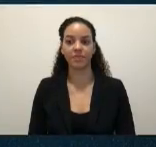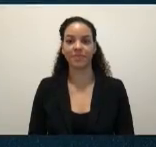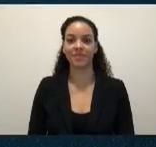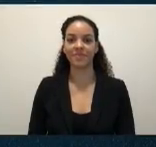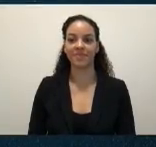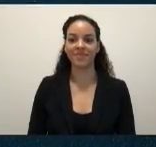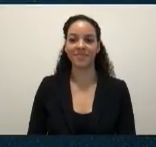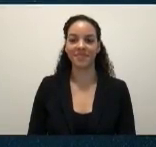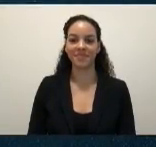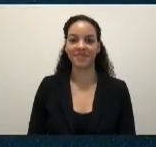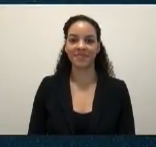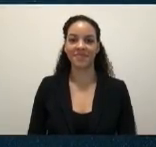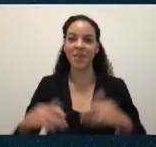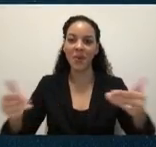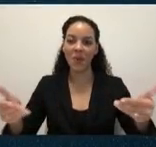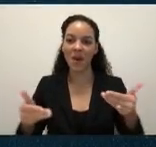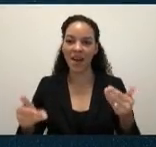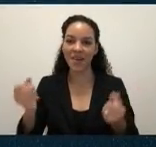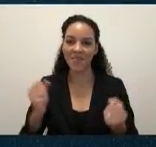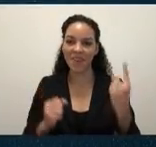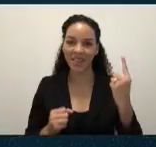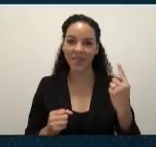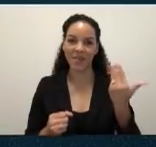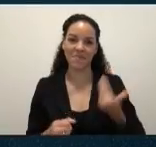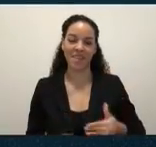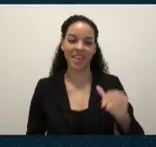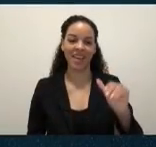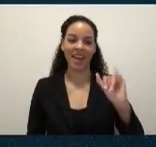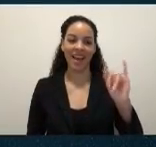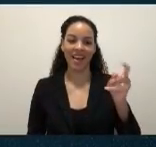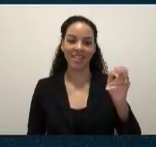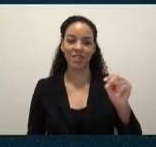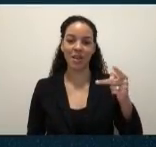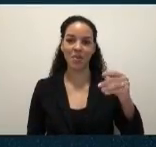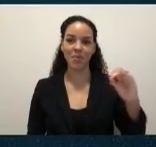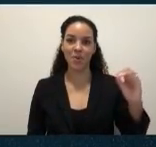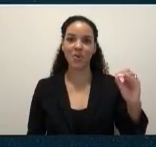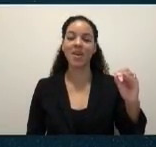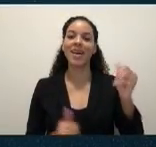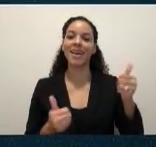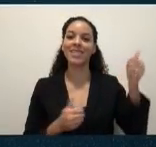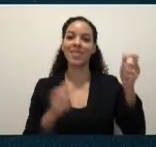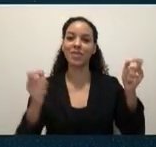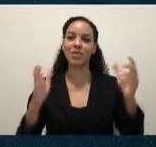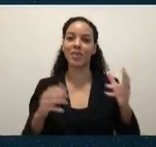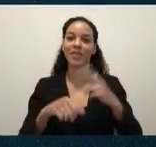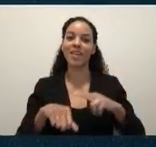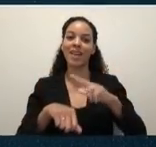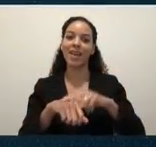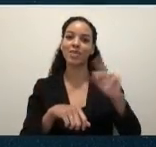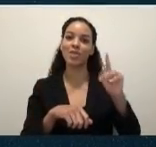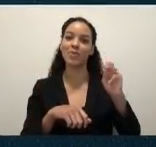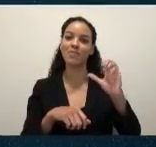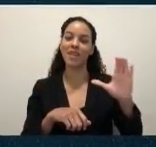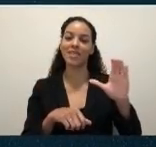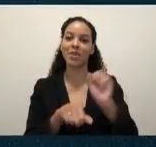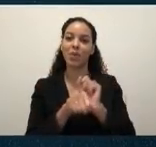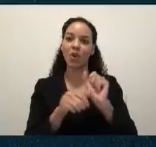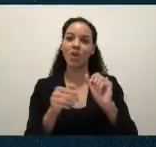Ms. Poo: Welcome everyone. I'm Ai-Jen Poo, executive director of the National Domestic Workers Alliance, and Caring Across Generations.